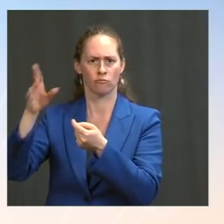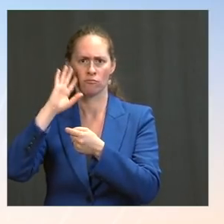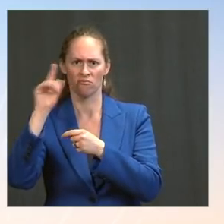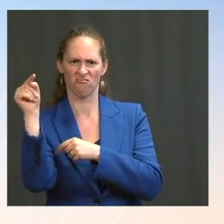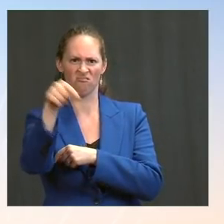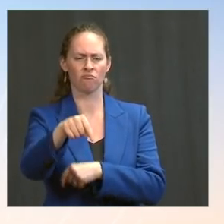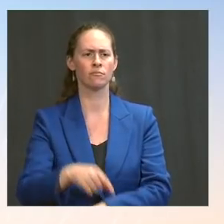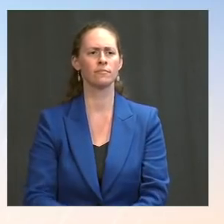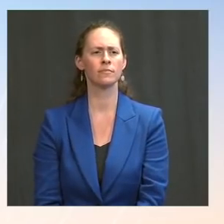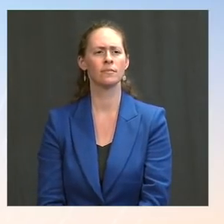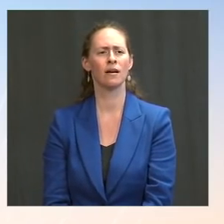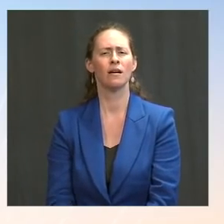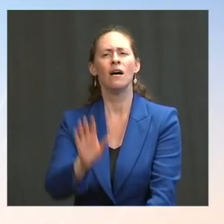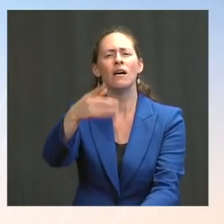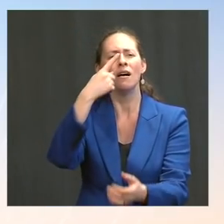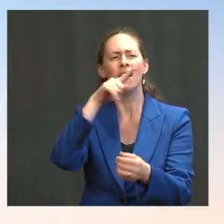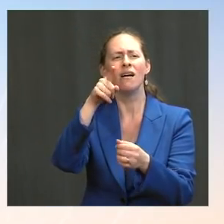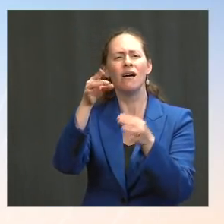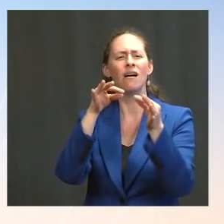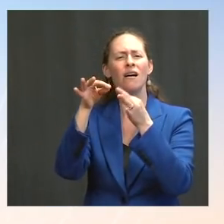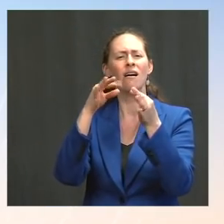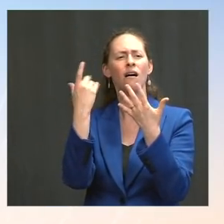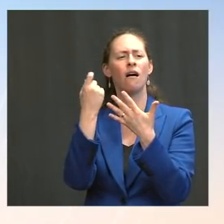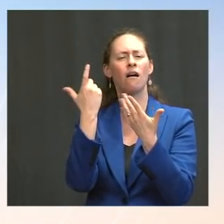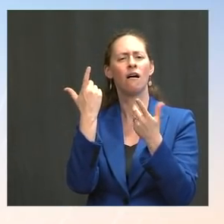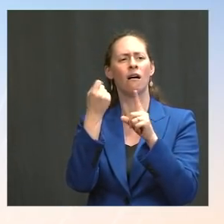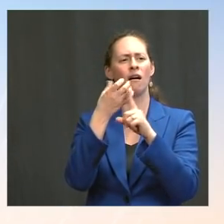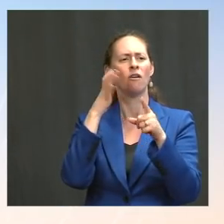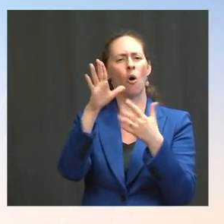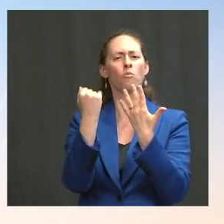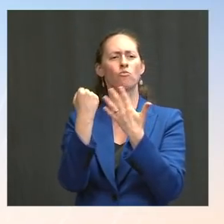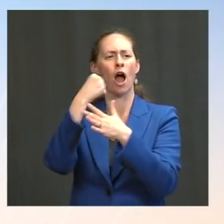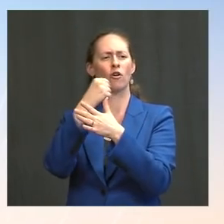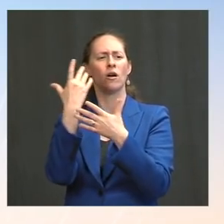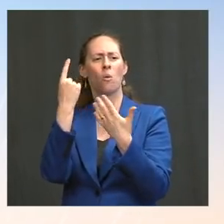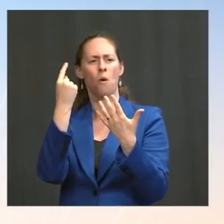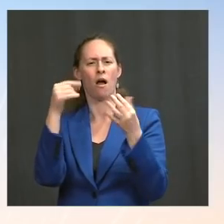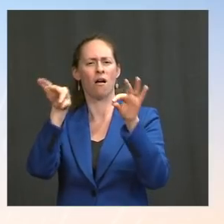say what your primary goal is for this upcoming G20 meeting